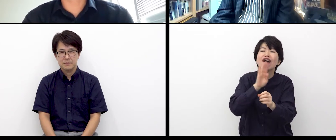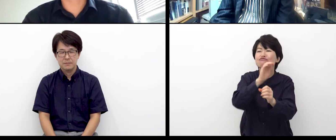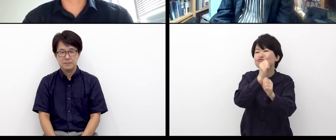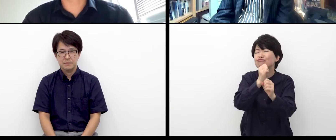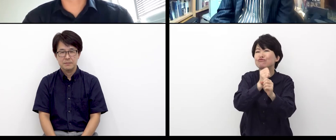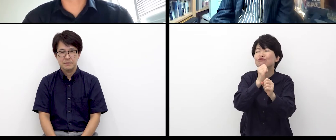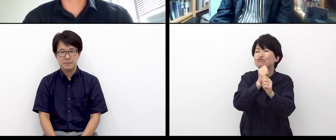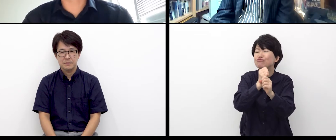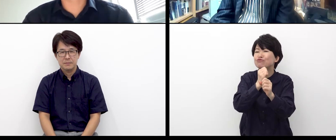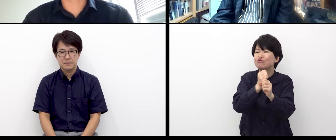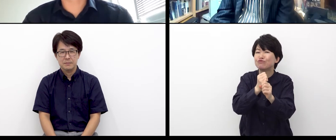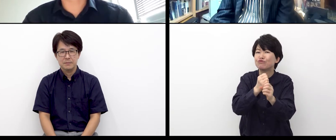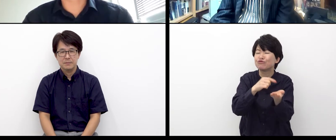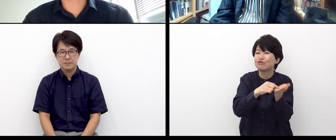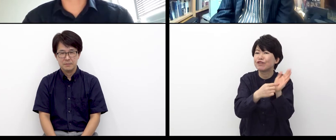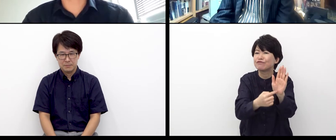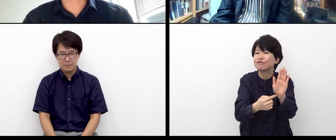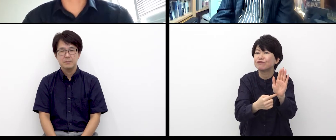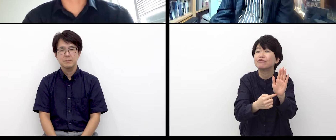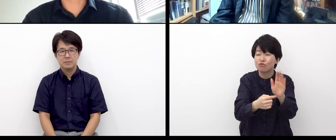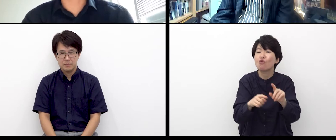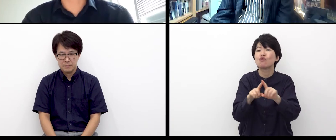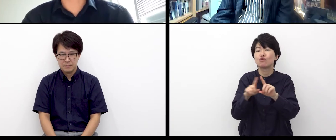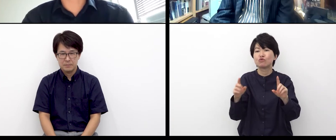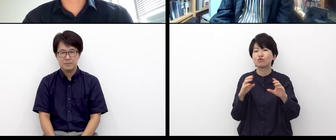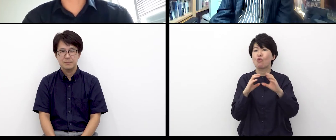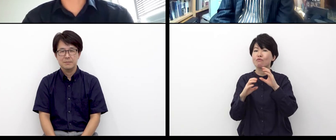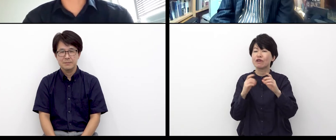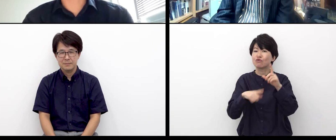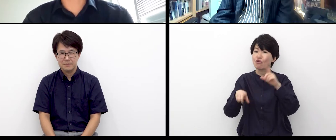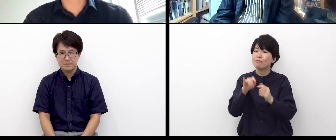art might be better than general communication.